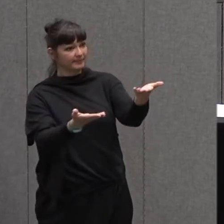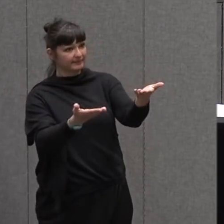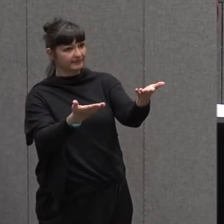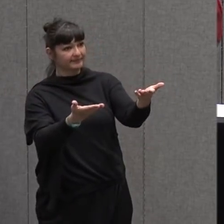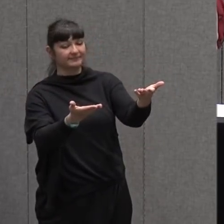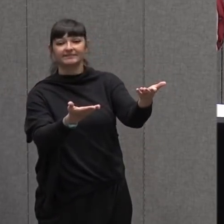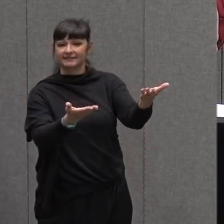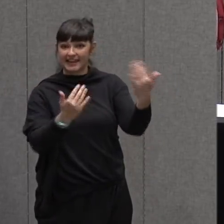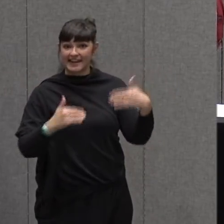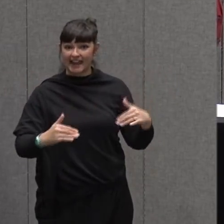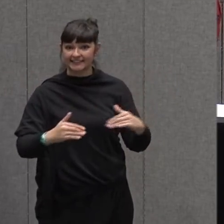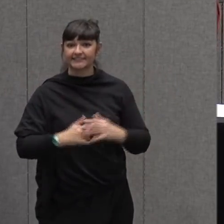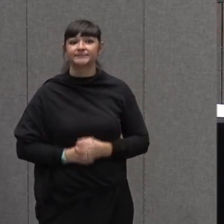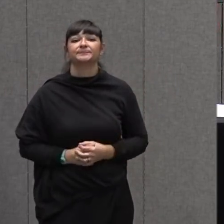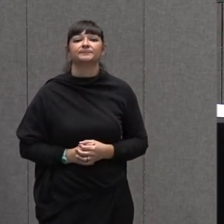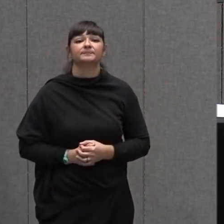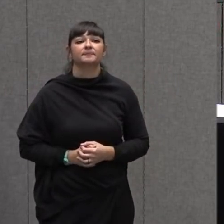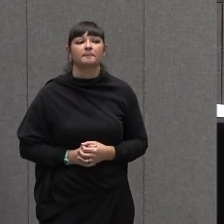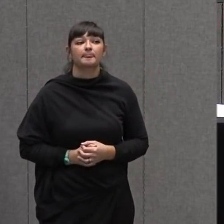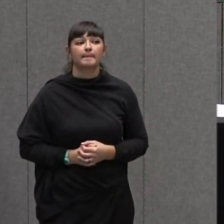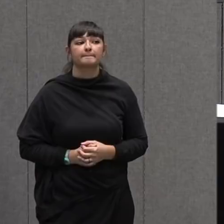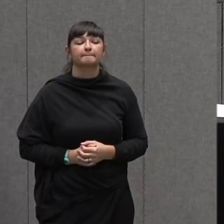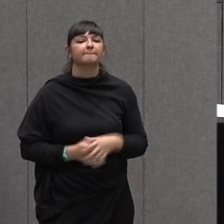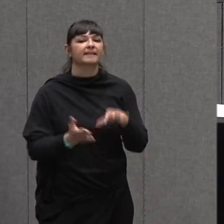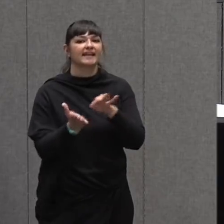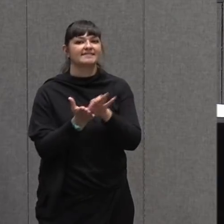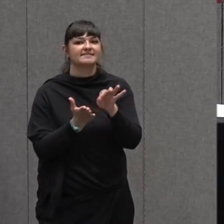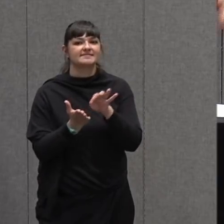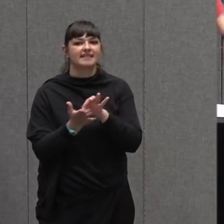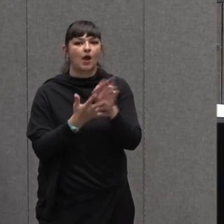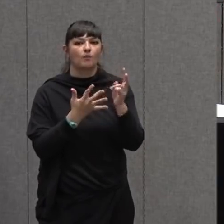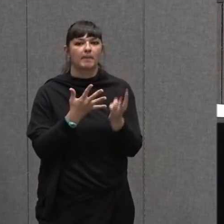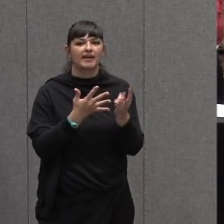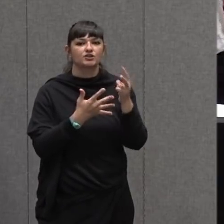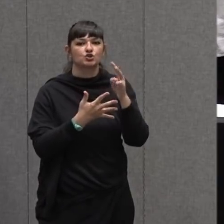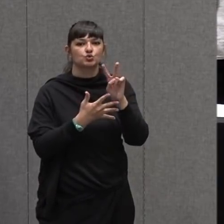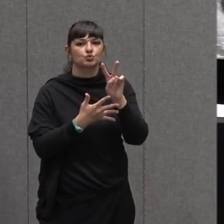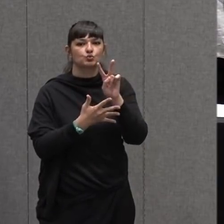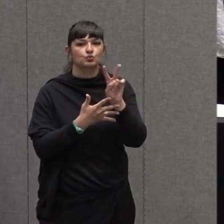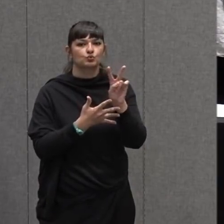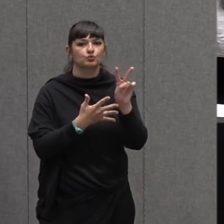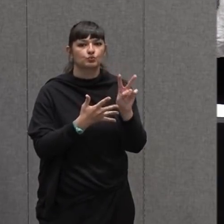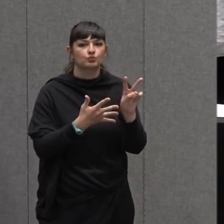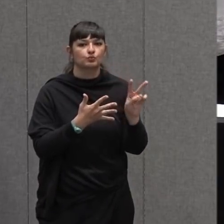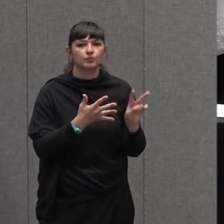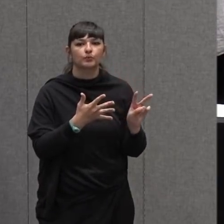So we are gonna be counting by two's, backwards. We will be starting at 208.